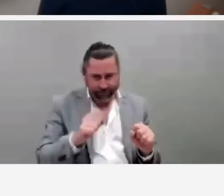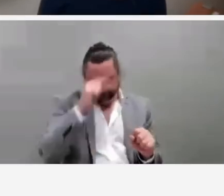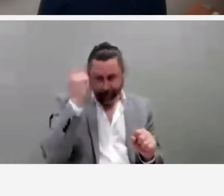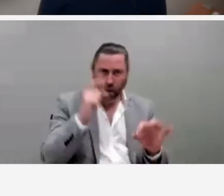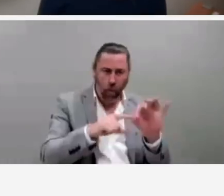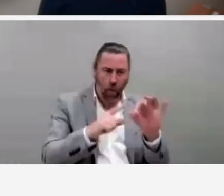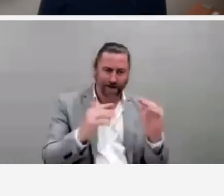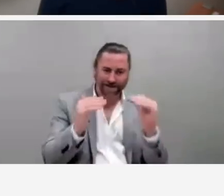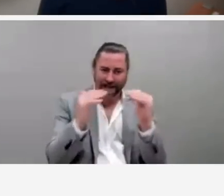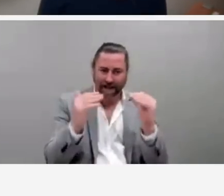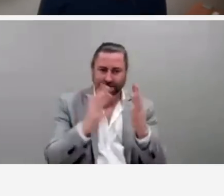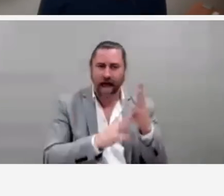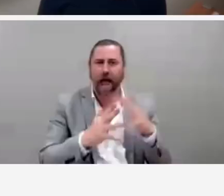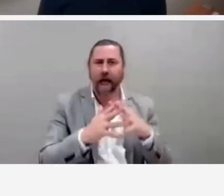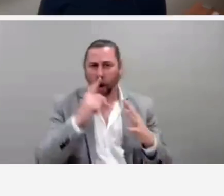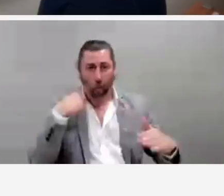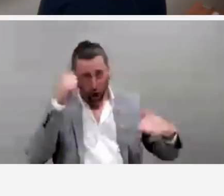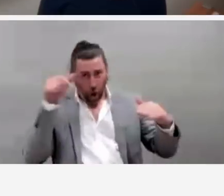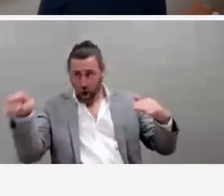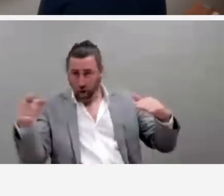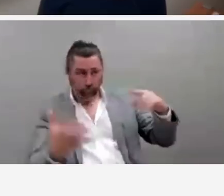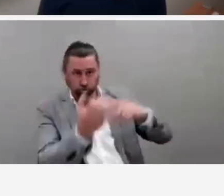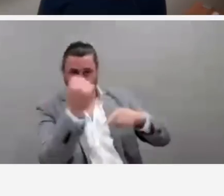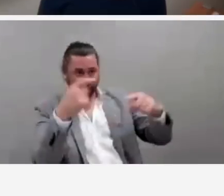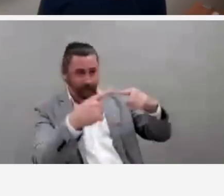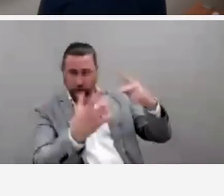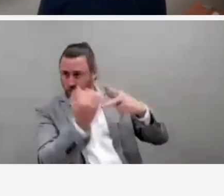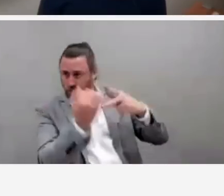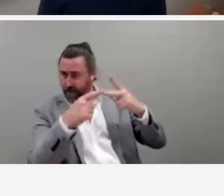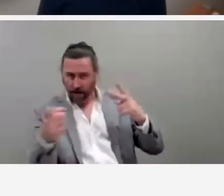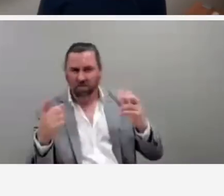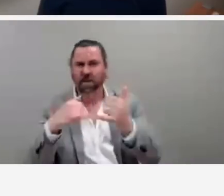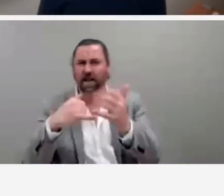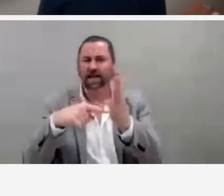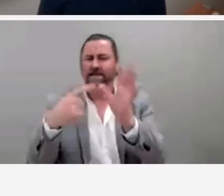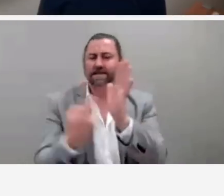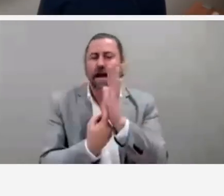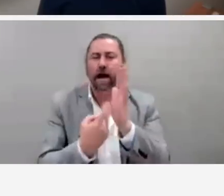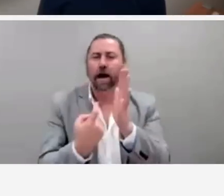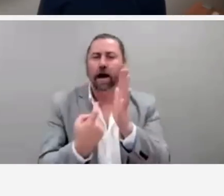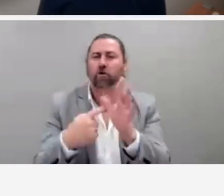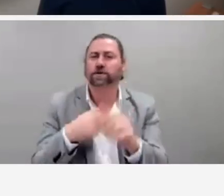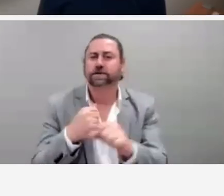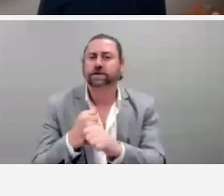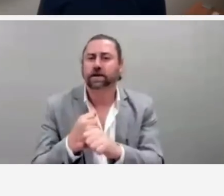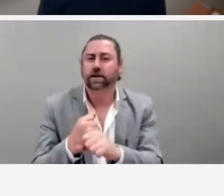measurable and show that through a star ratings system for residential aged care, and do we eventually expand it to home care.